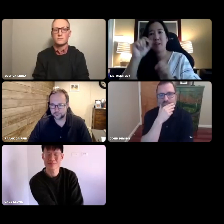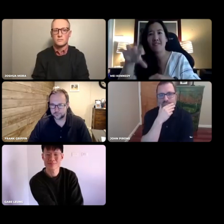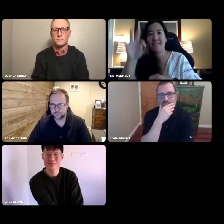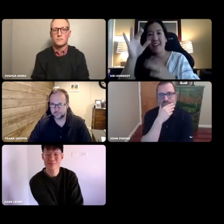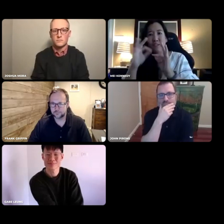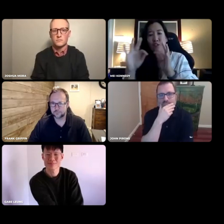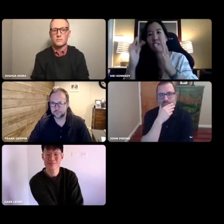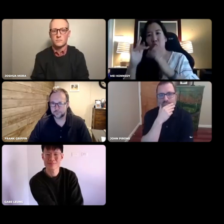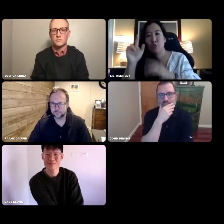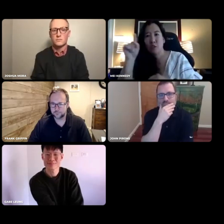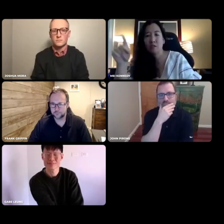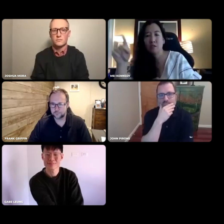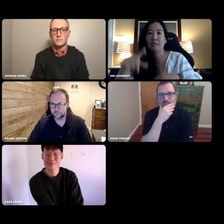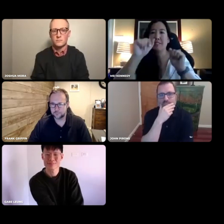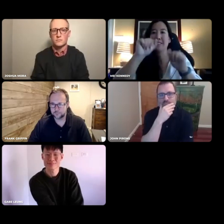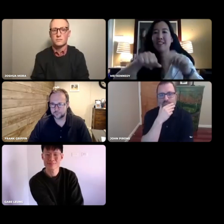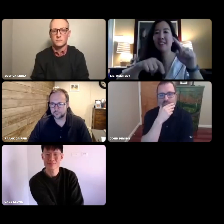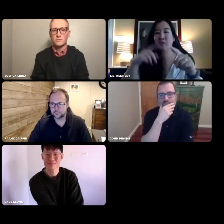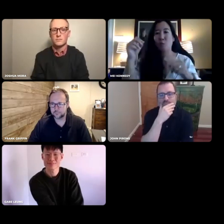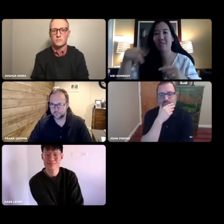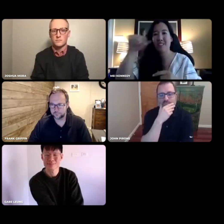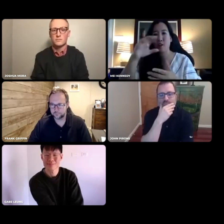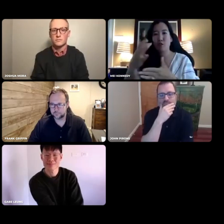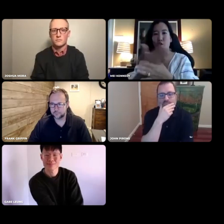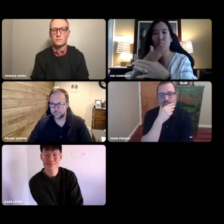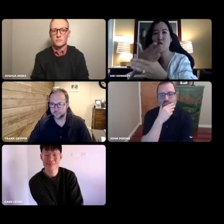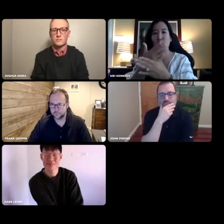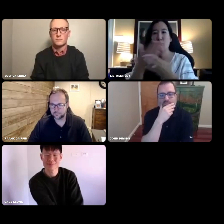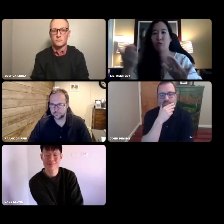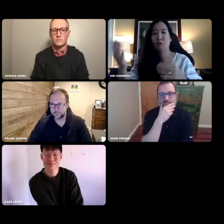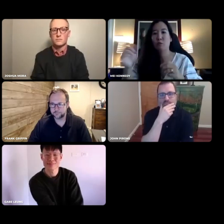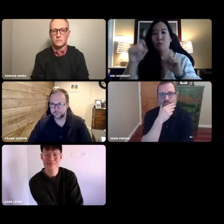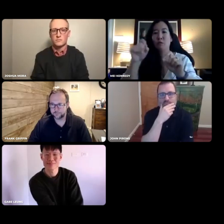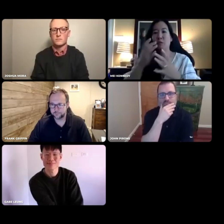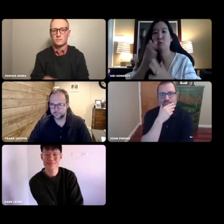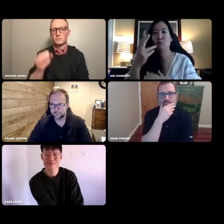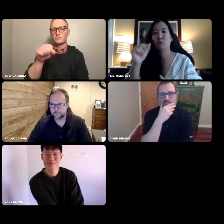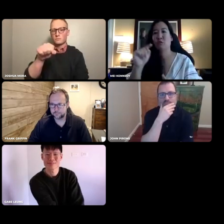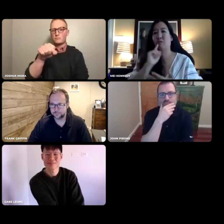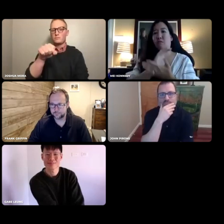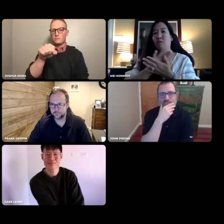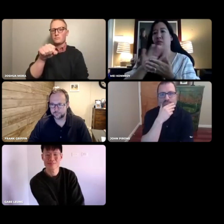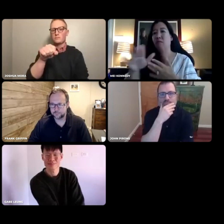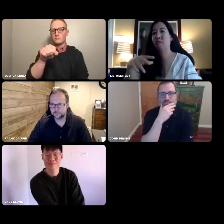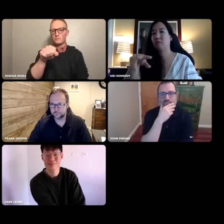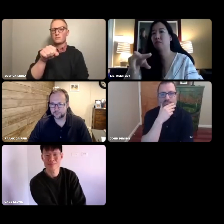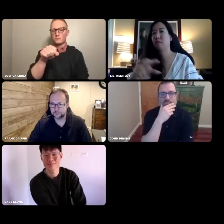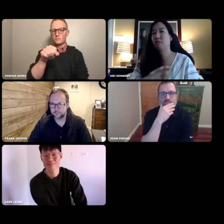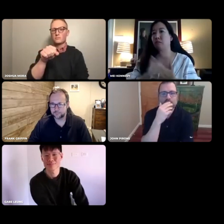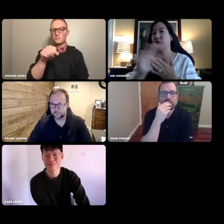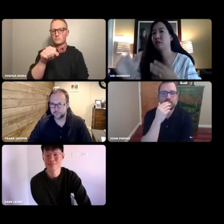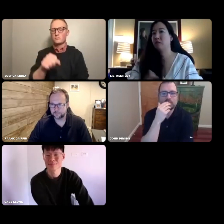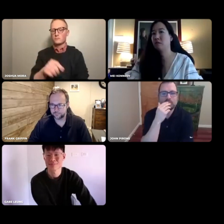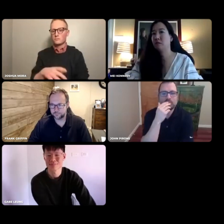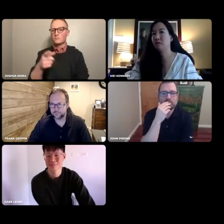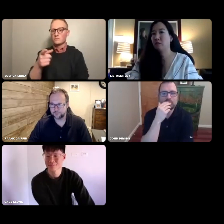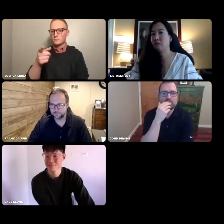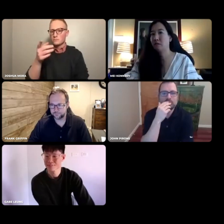A lot of people are sharing in the chat. Free online resources; that's all being shared on chat.